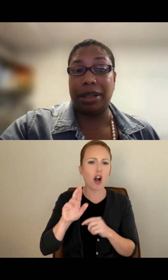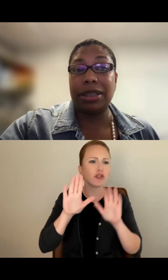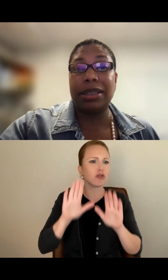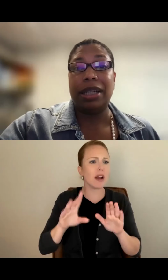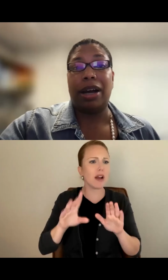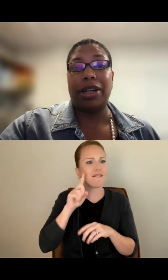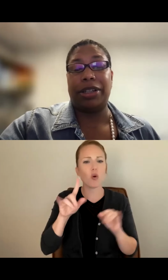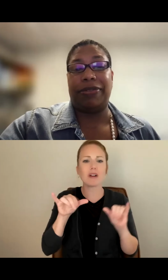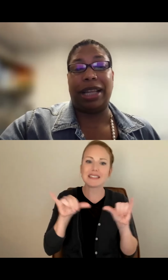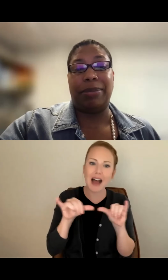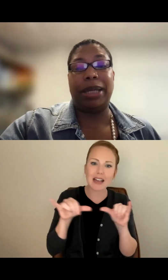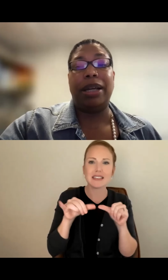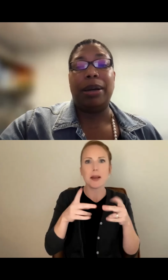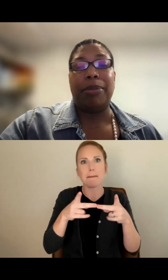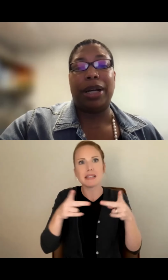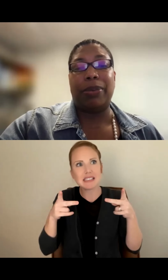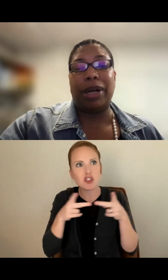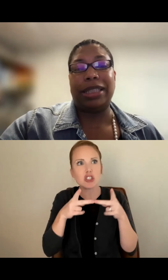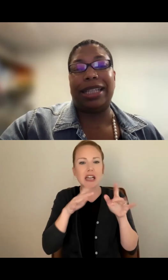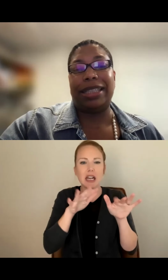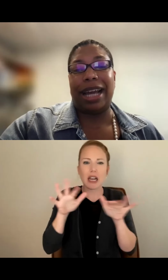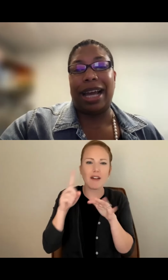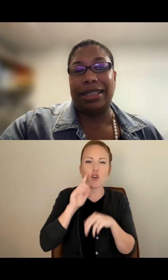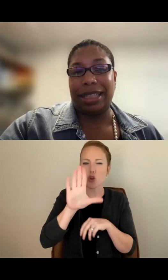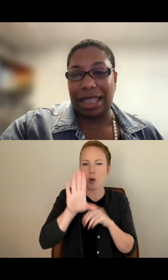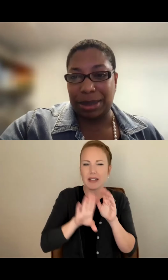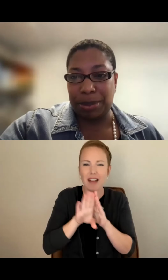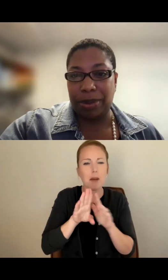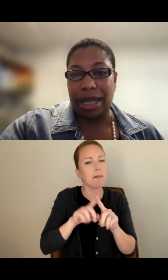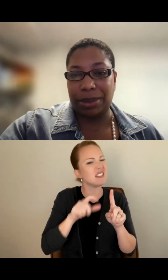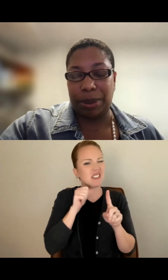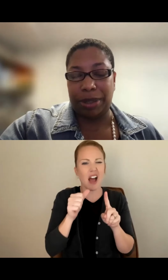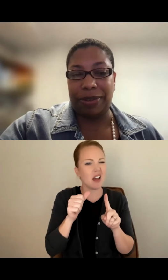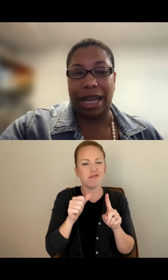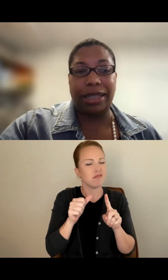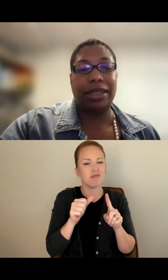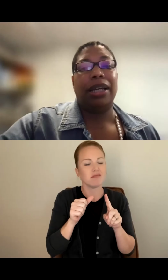it looks on your development, but it was not as accessible as we would have liked.